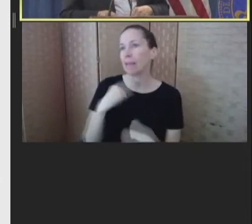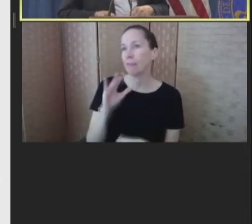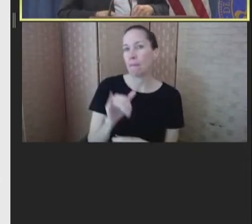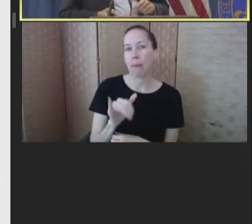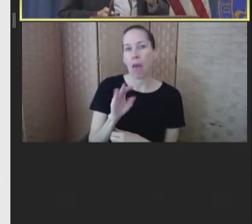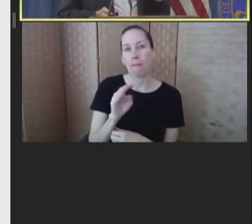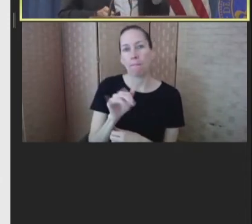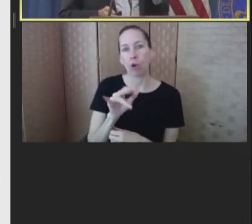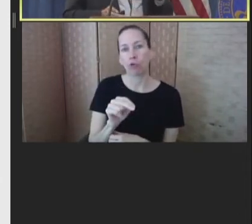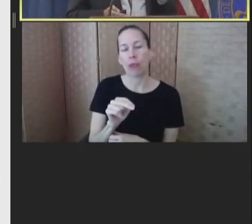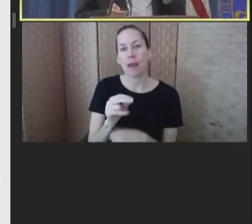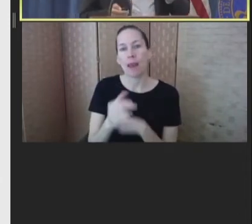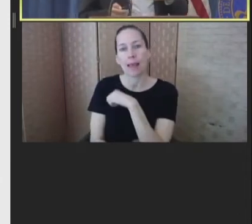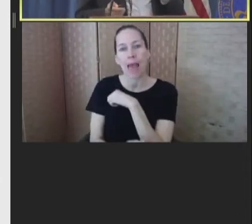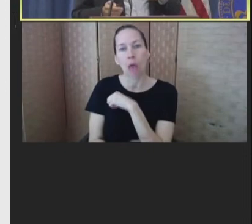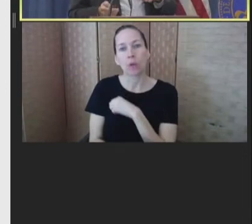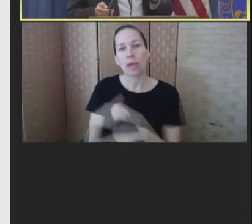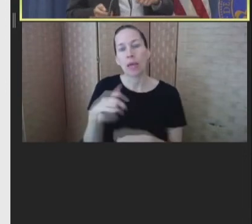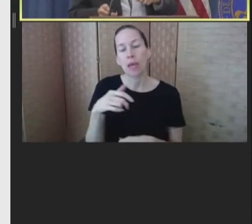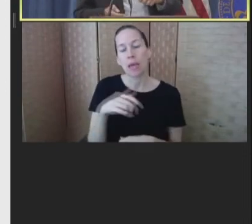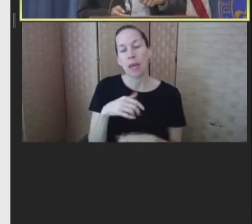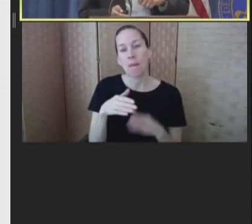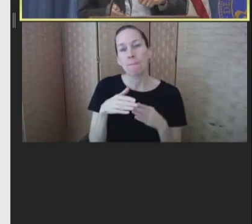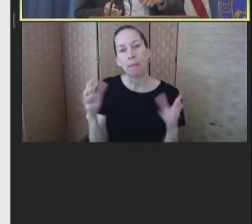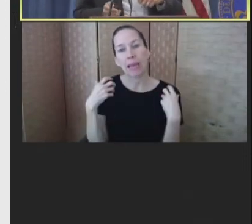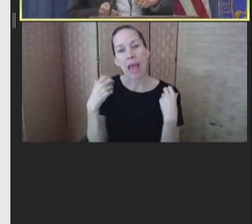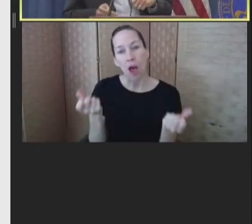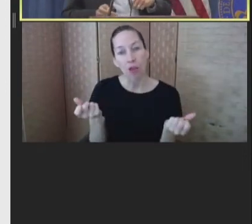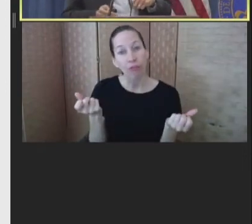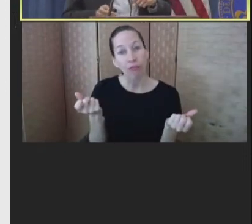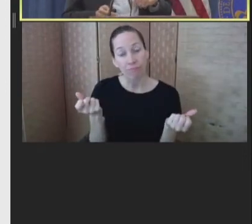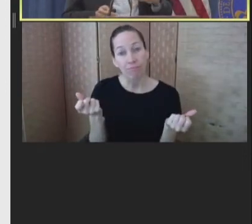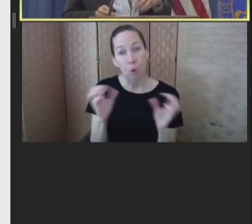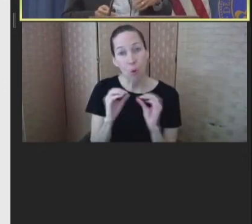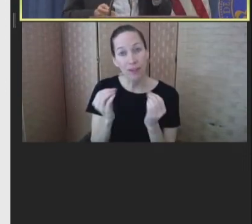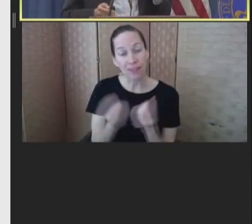And the fact that this was conducted last month suggests that we may have actually